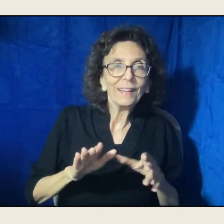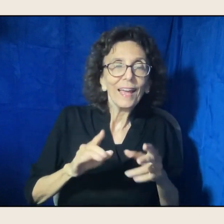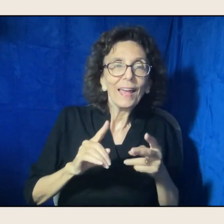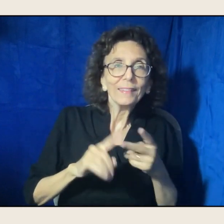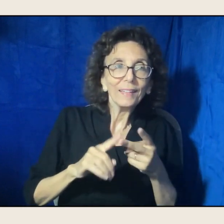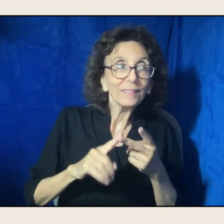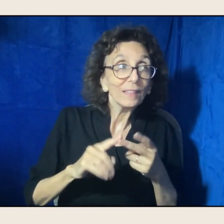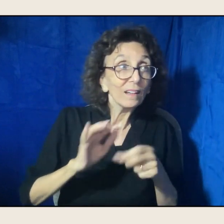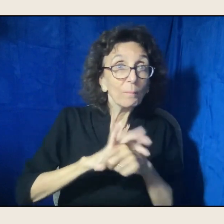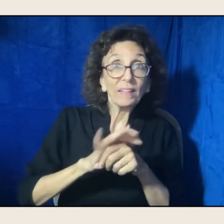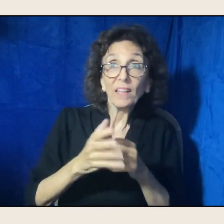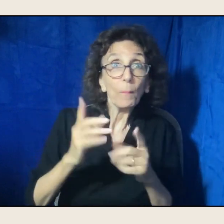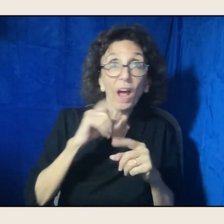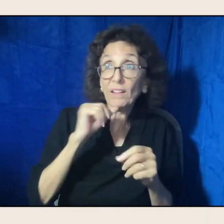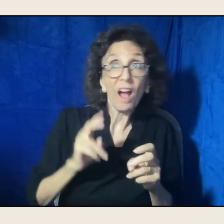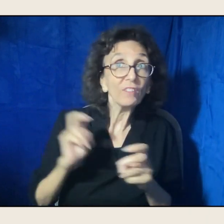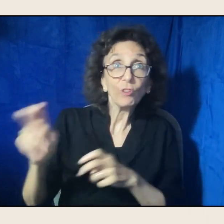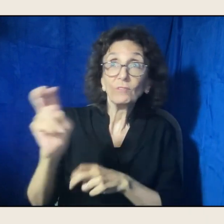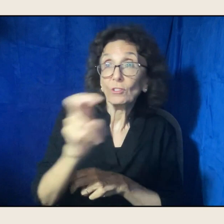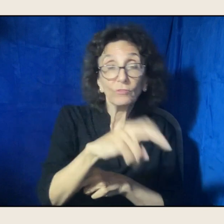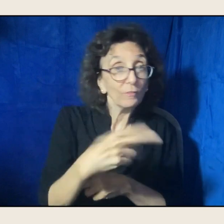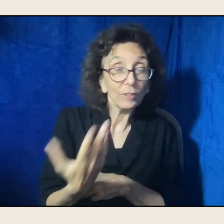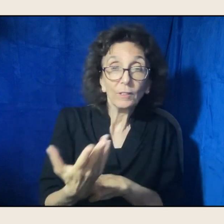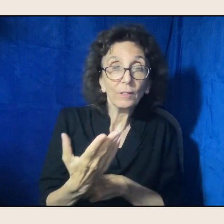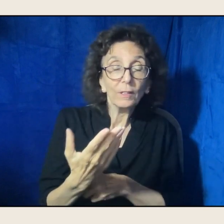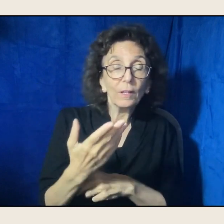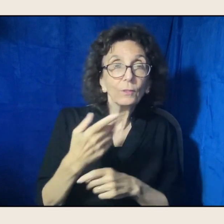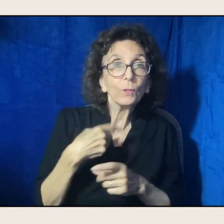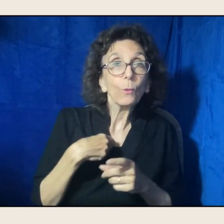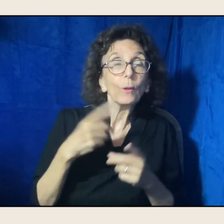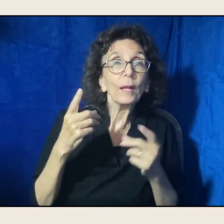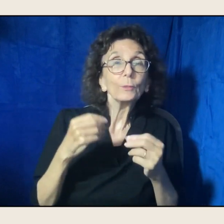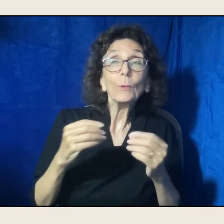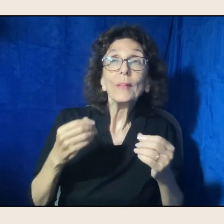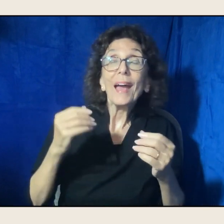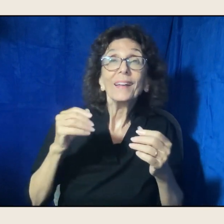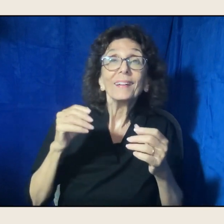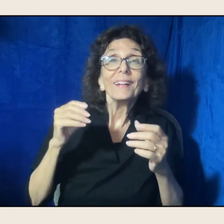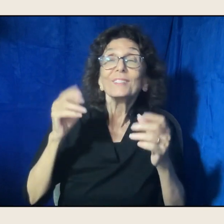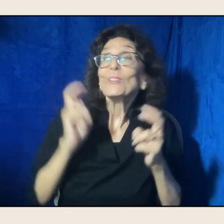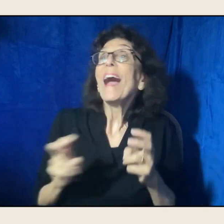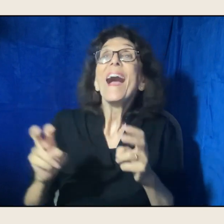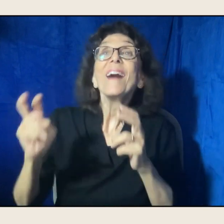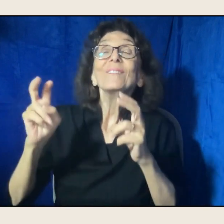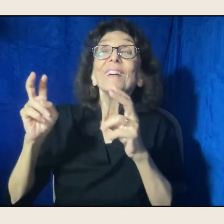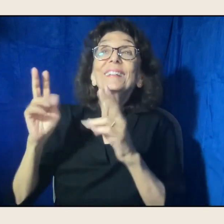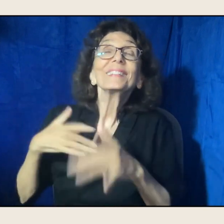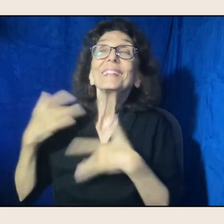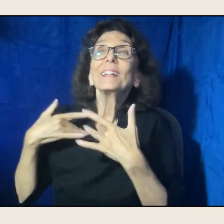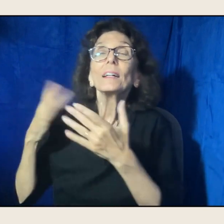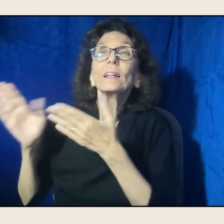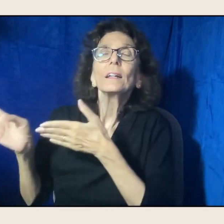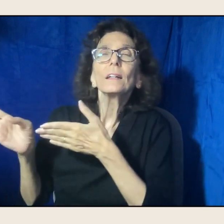And in both cases, I had to turn that kind of travelers gaze, which I would describe as one of being